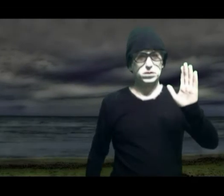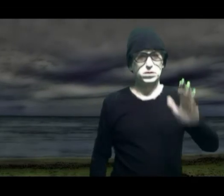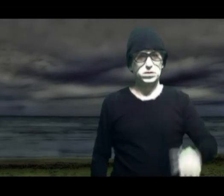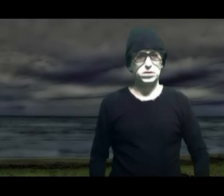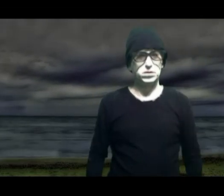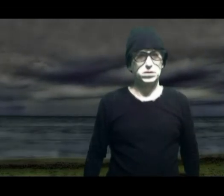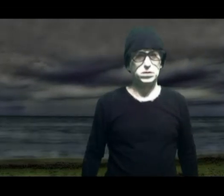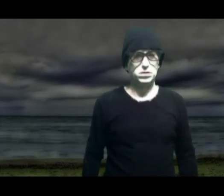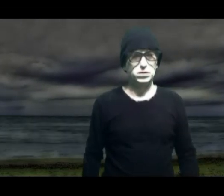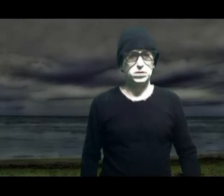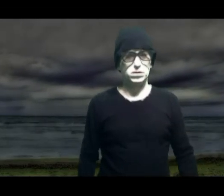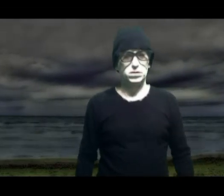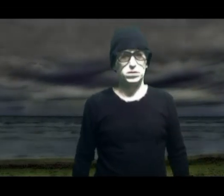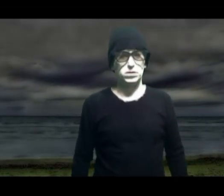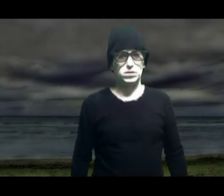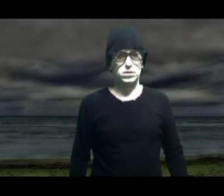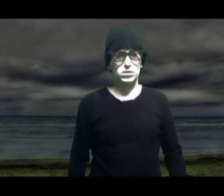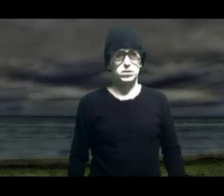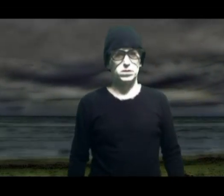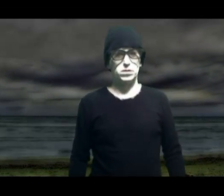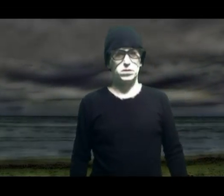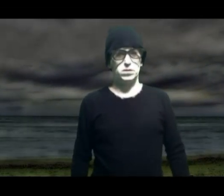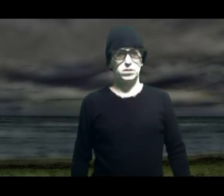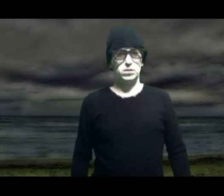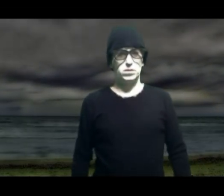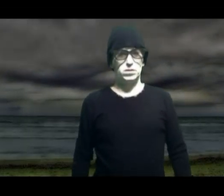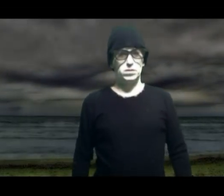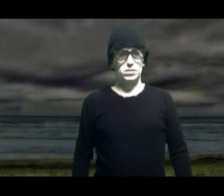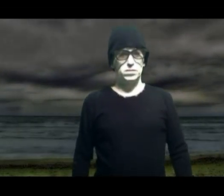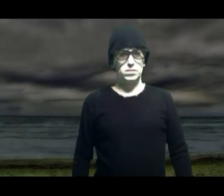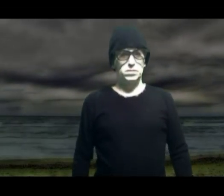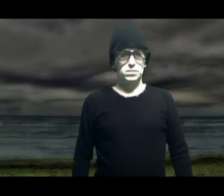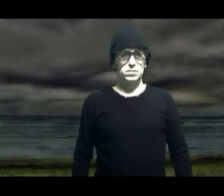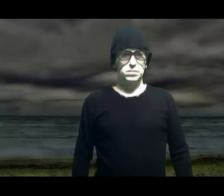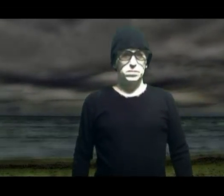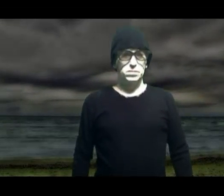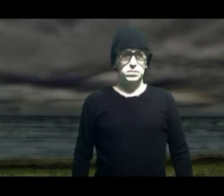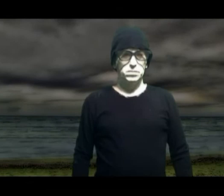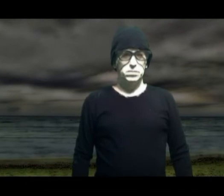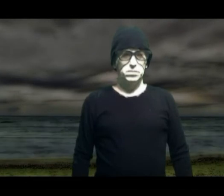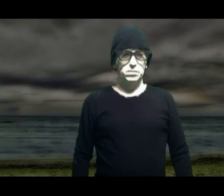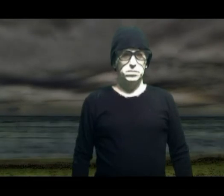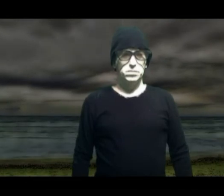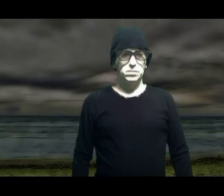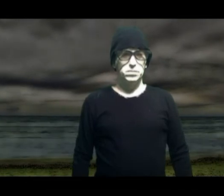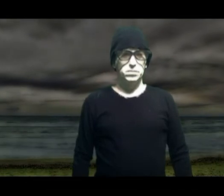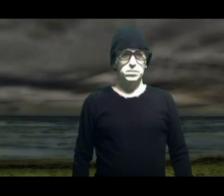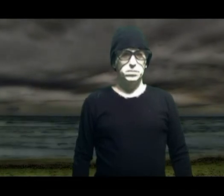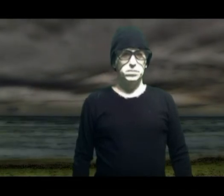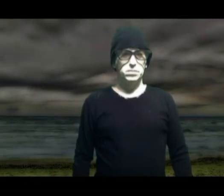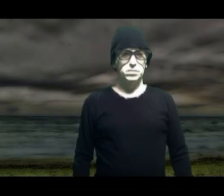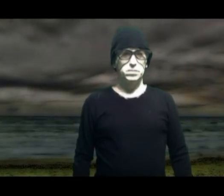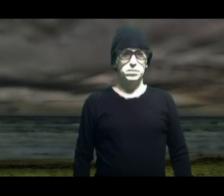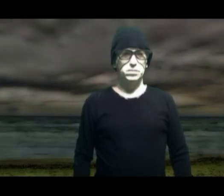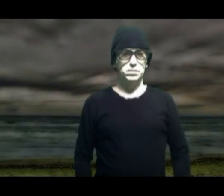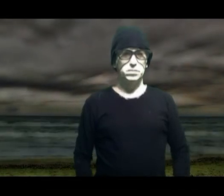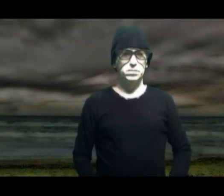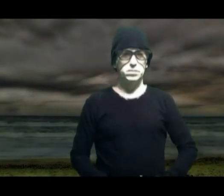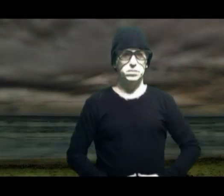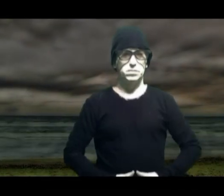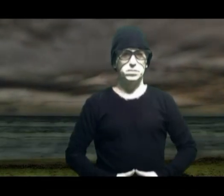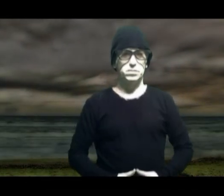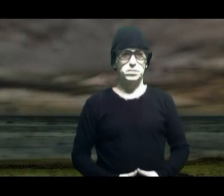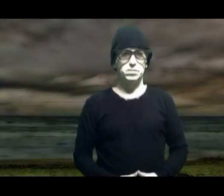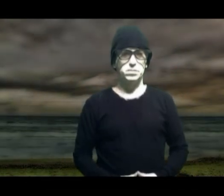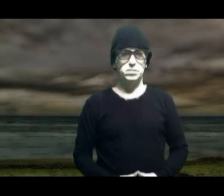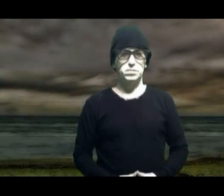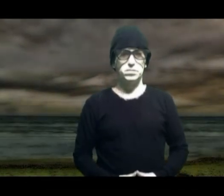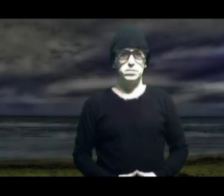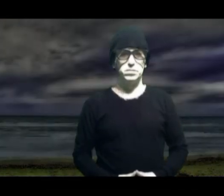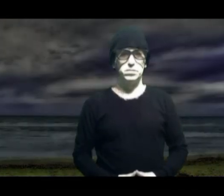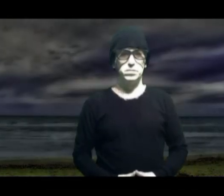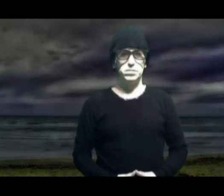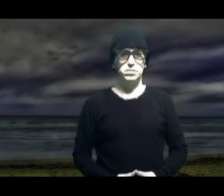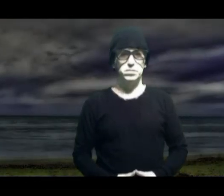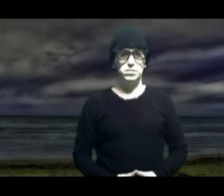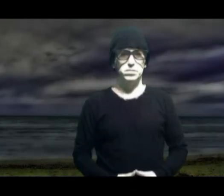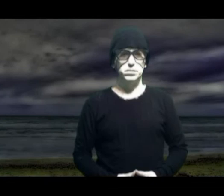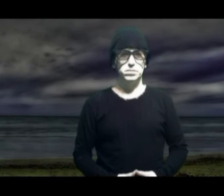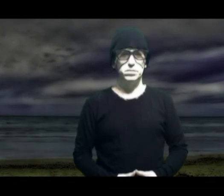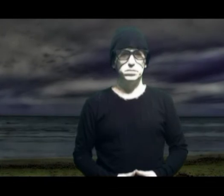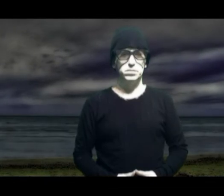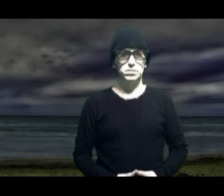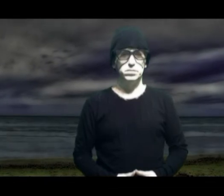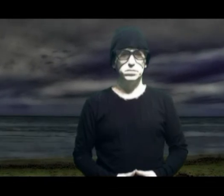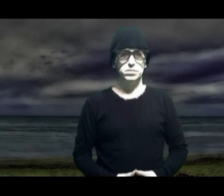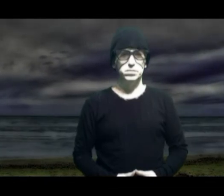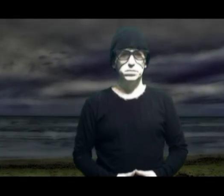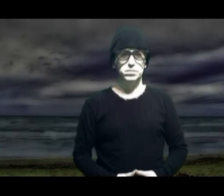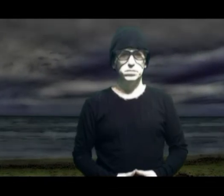Thought disorders or syndromes don't exist their existence is a LIE, NONE have a clinical test not even "schizophrenia", "ADHD", "Bipolar" "Clinical Depression" "PTSD" etc. the stress/distress is real the disorder is not.